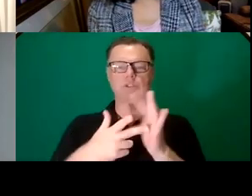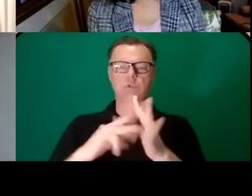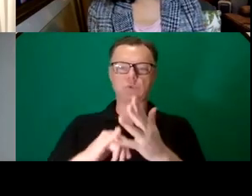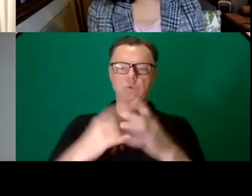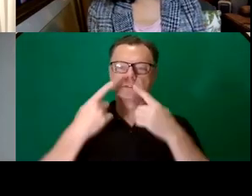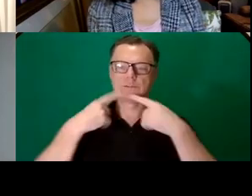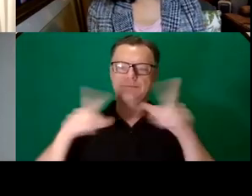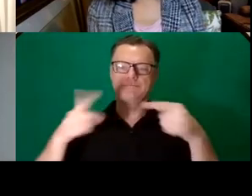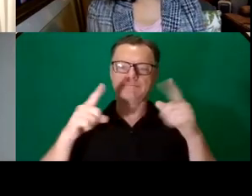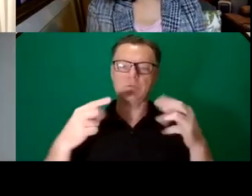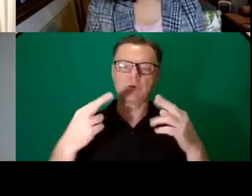So, I think